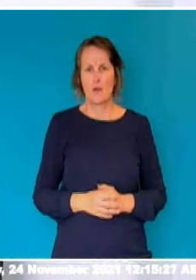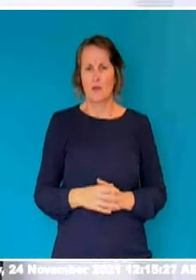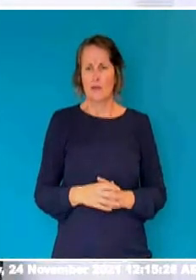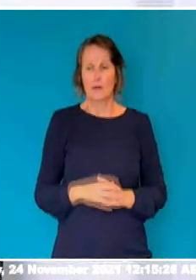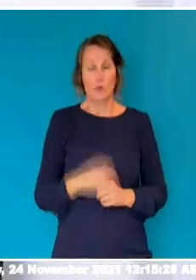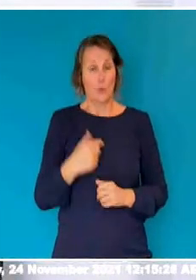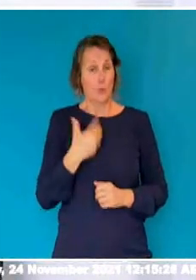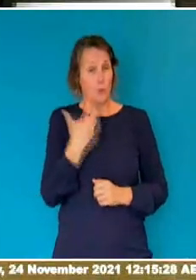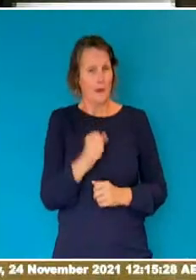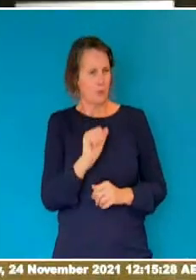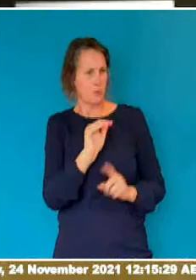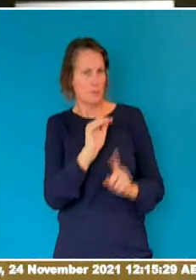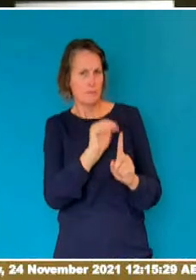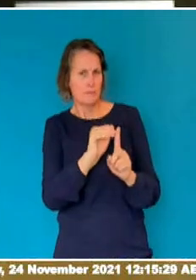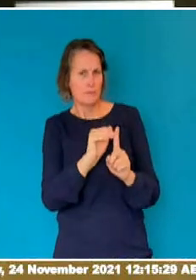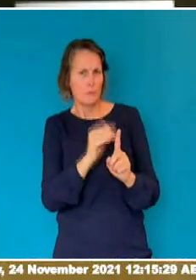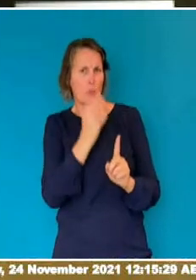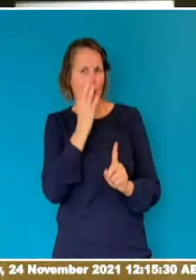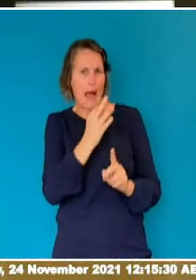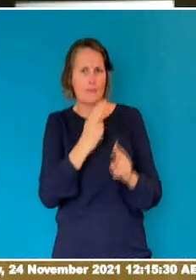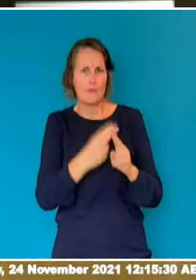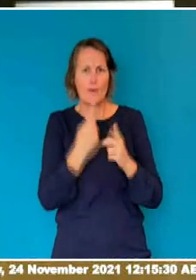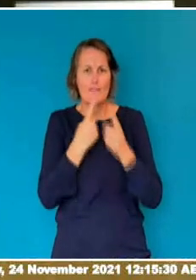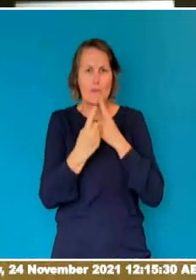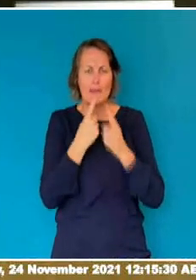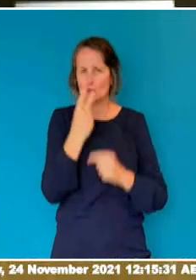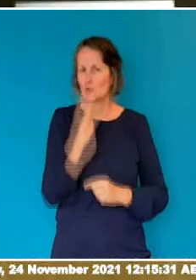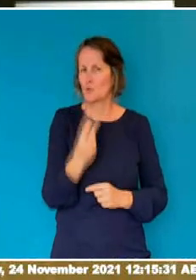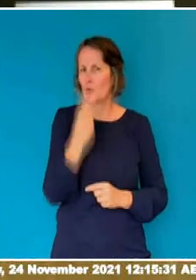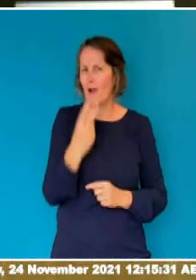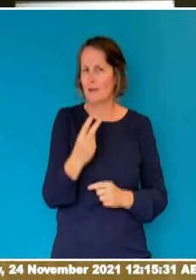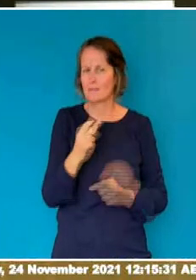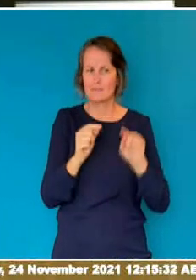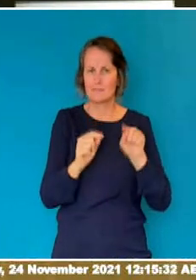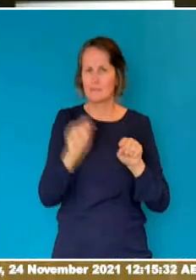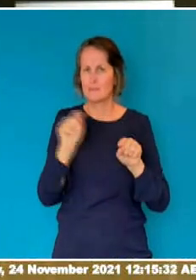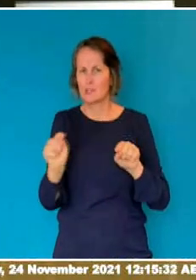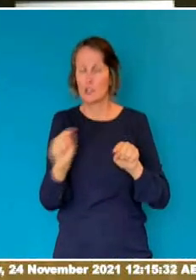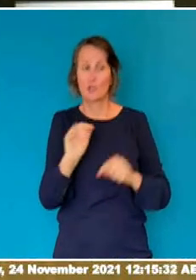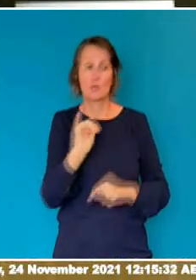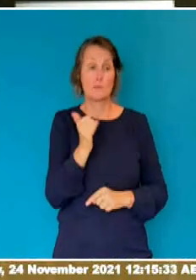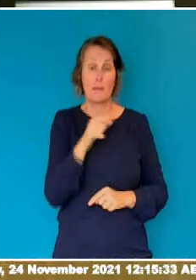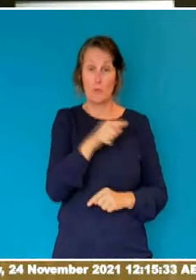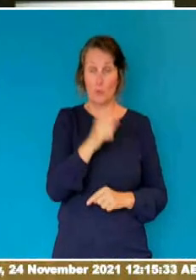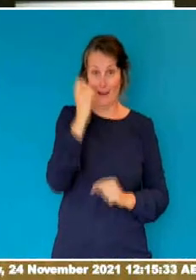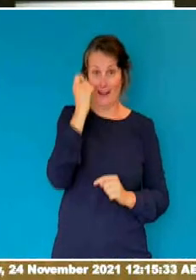because we appreciate that somebody may have a need for reasonable adjustment at the